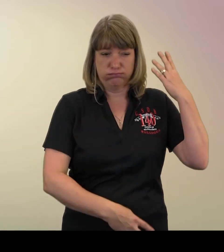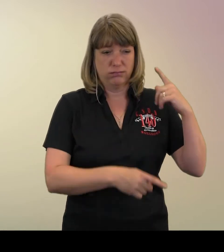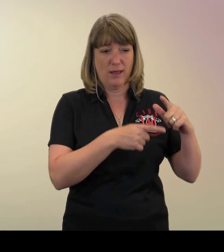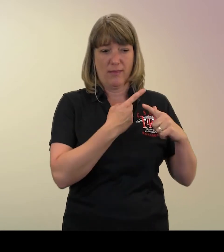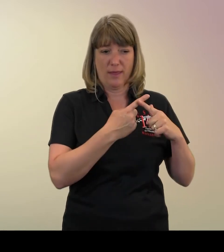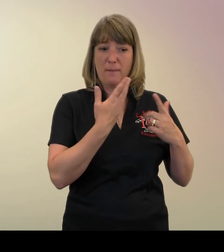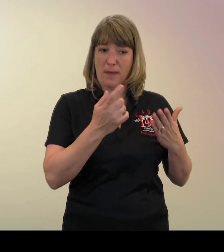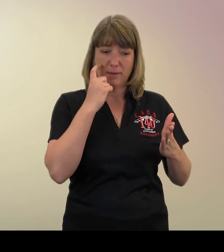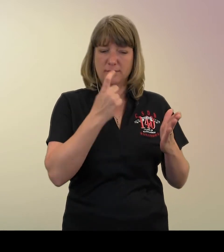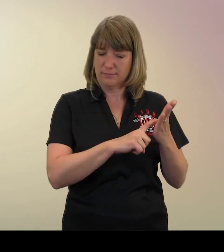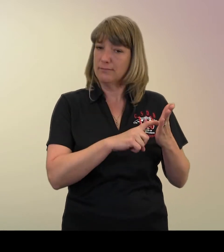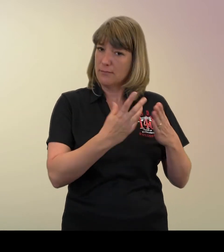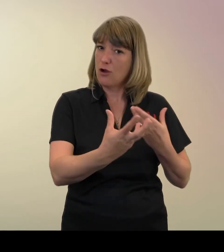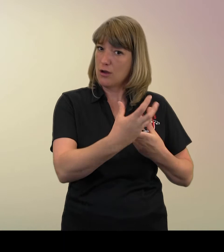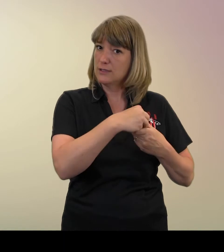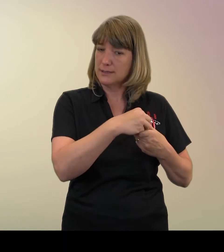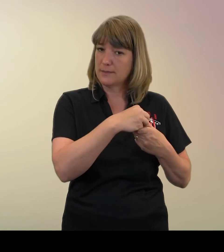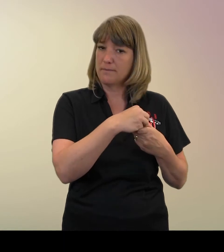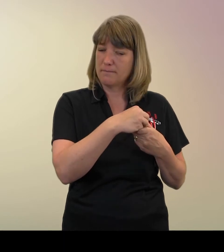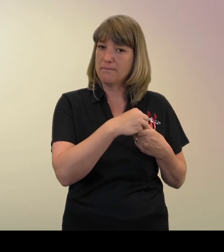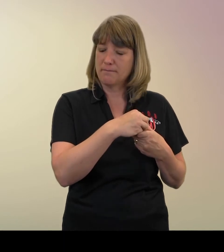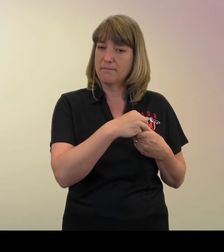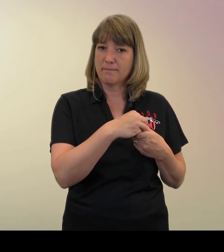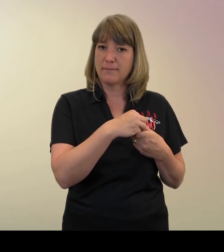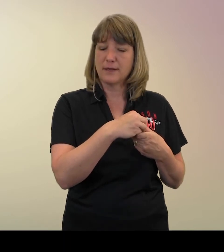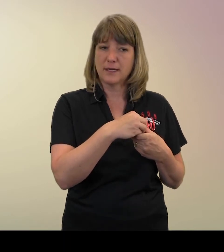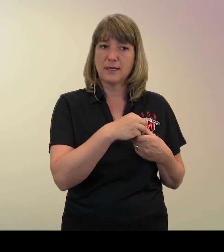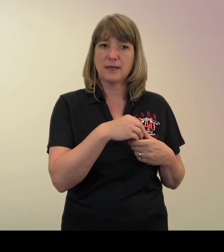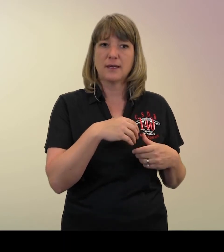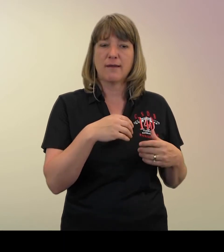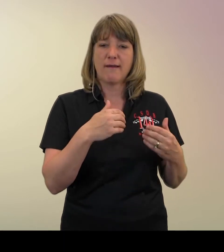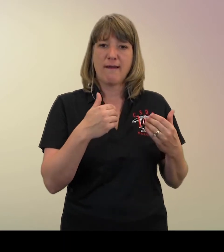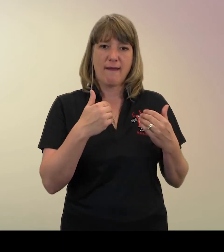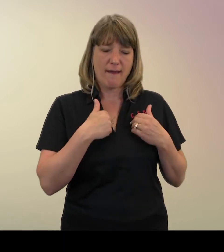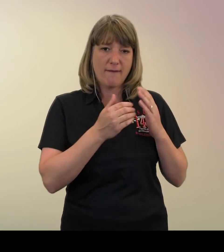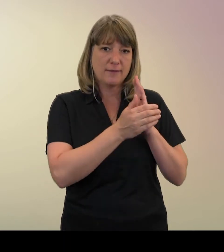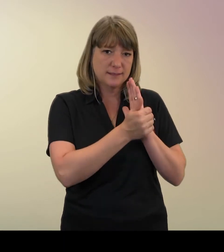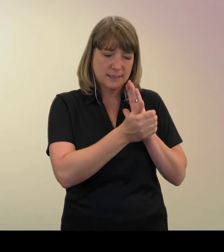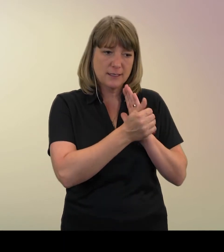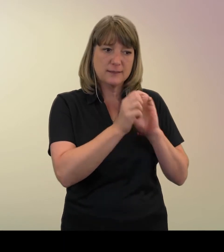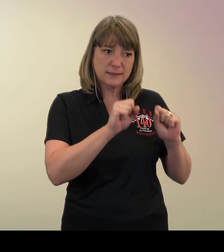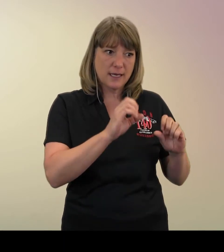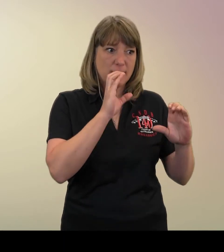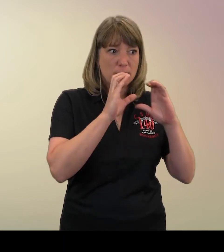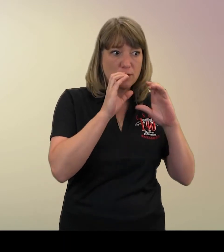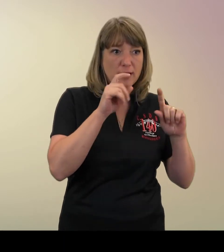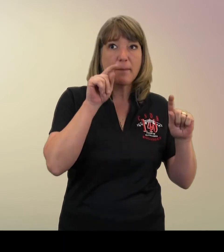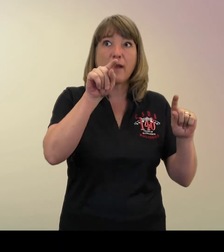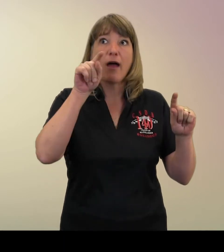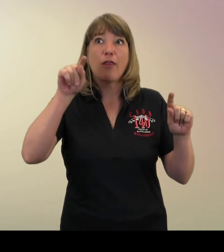than that and more ability than that, that could look like a symptom of autism, if they have skills to be able